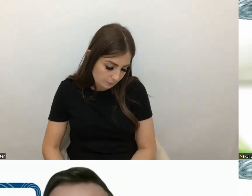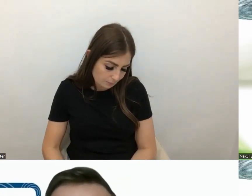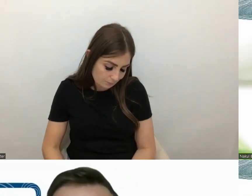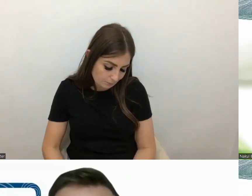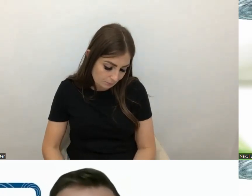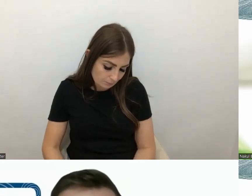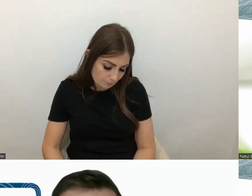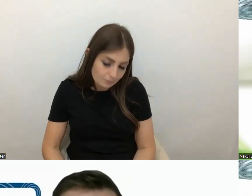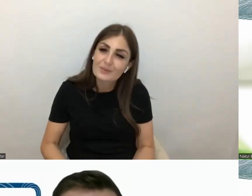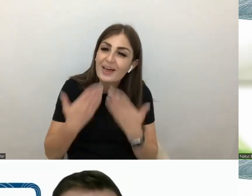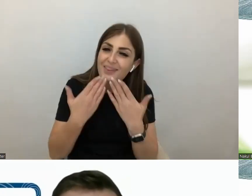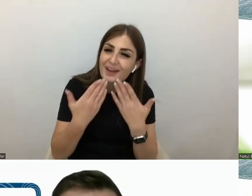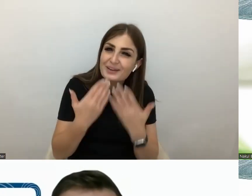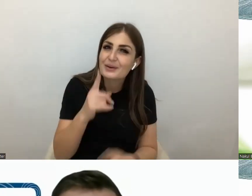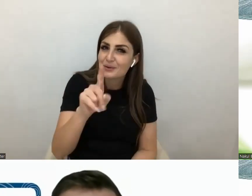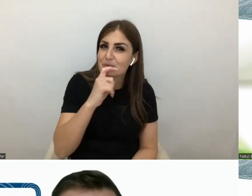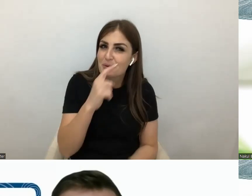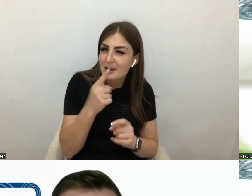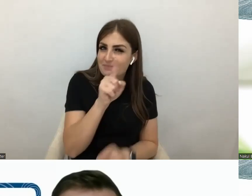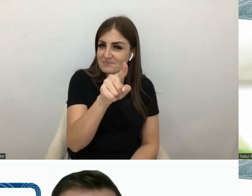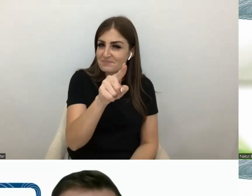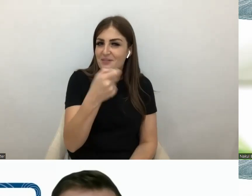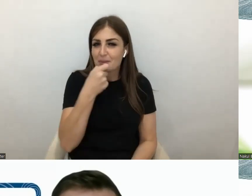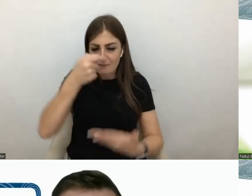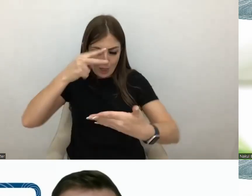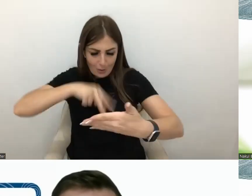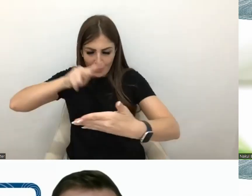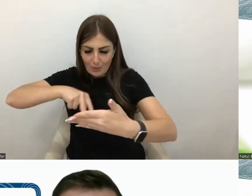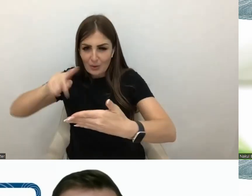You will be in the spot for a little bit because I have just had a look at a couple of questions